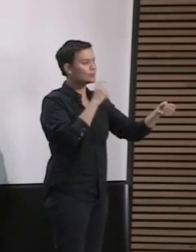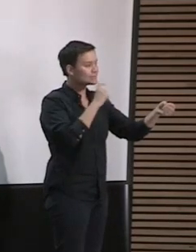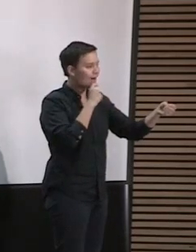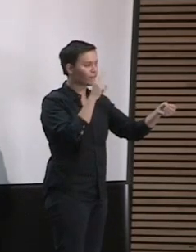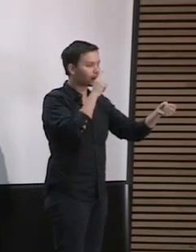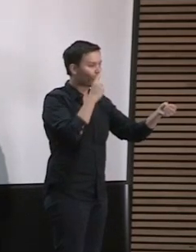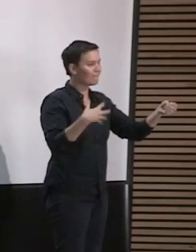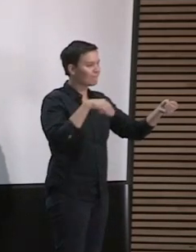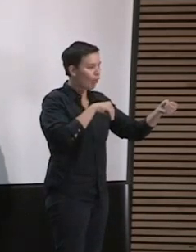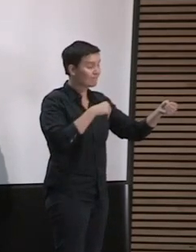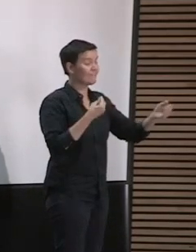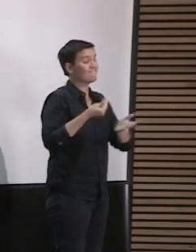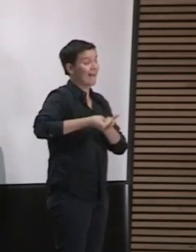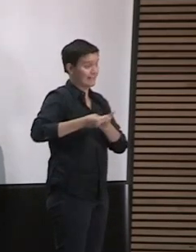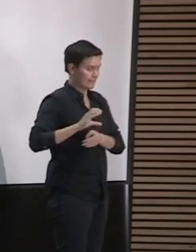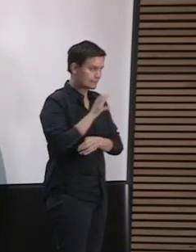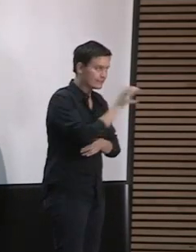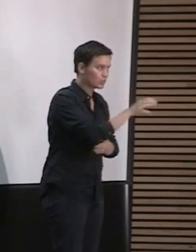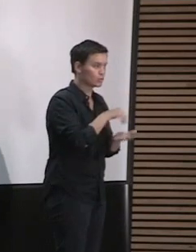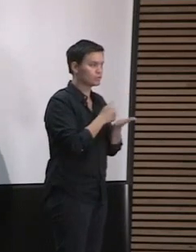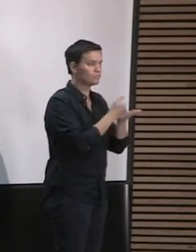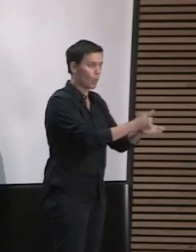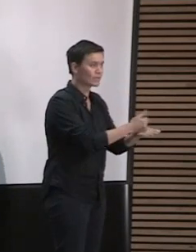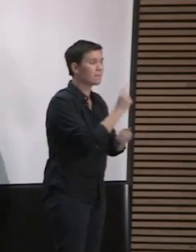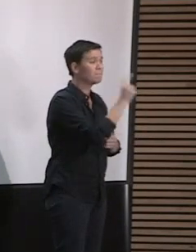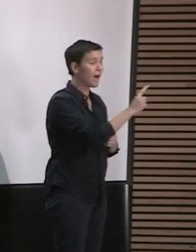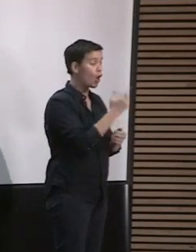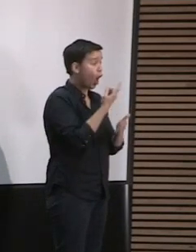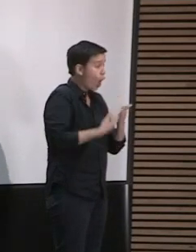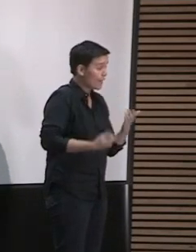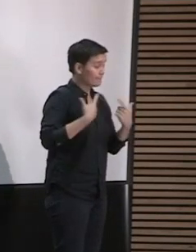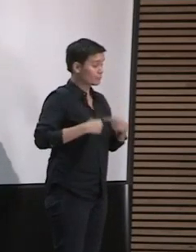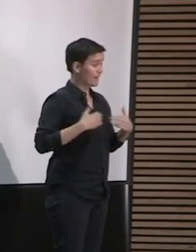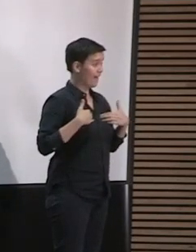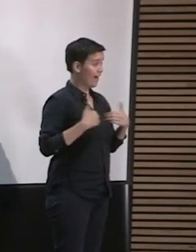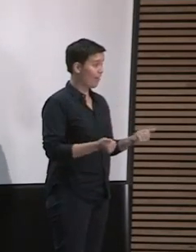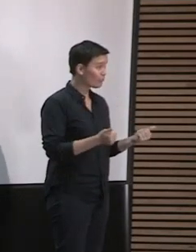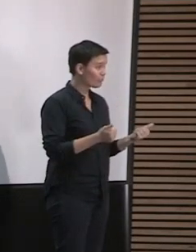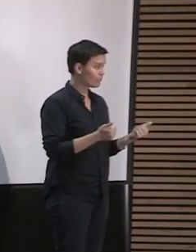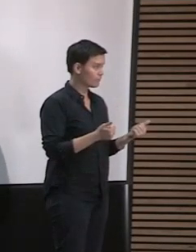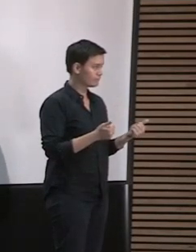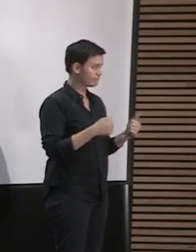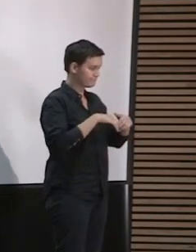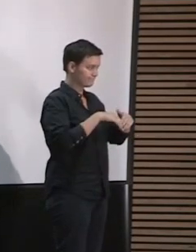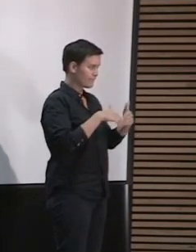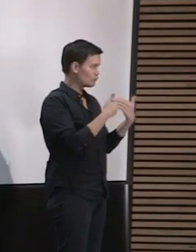it, but we do have to acknowledge - this is a significant logistical